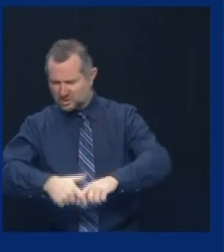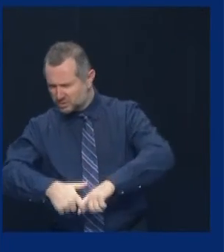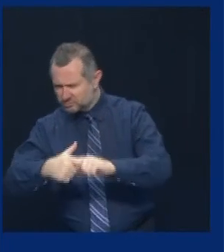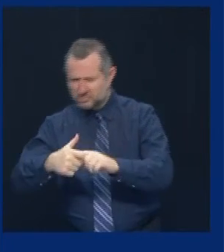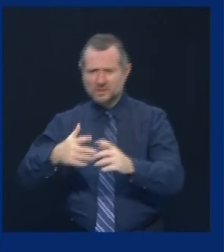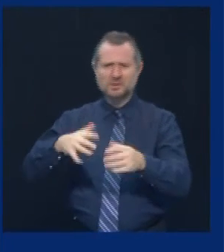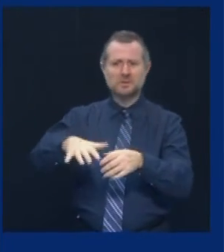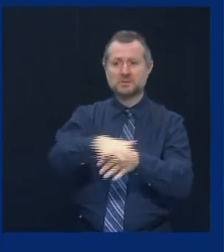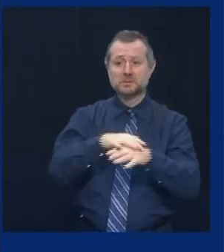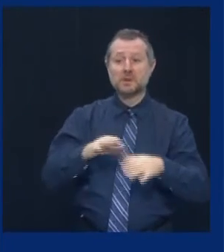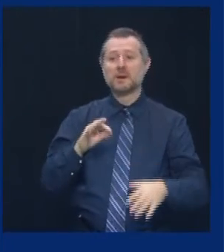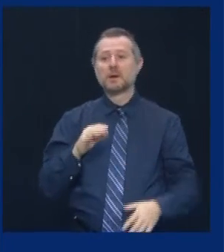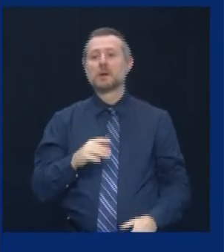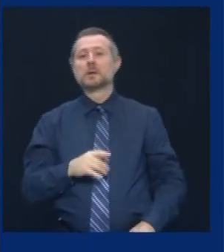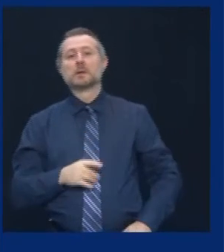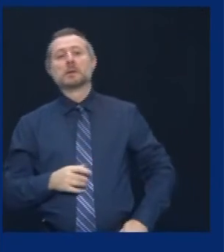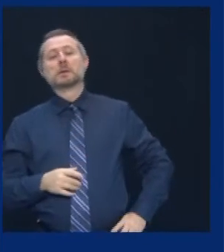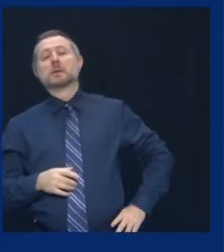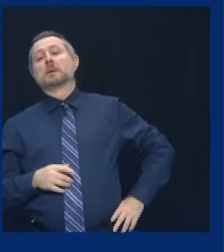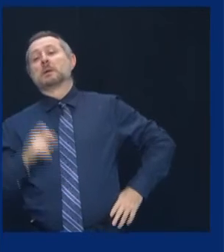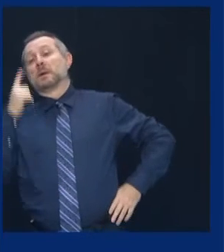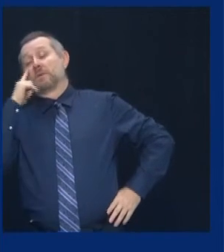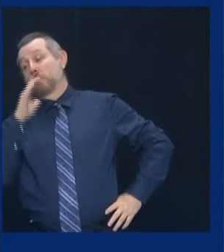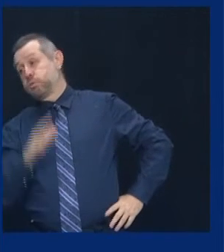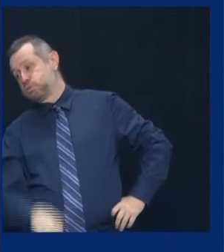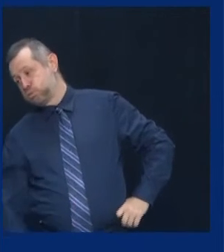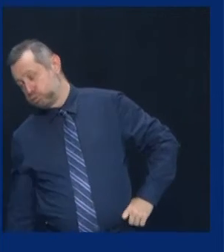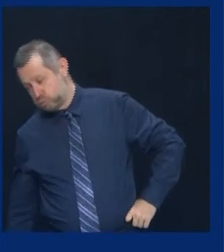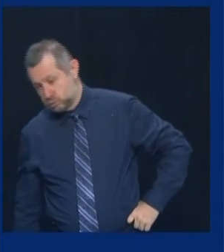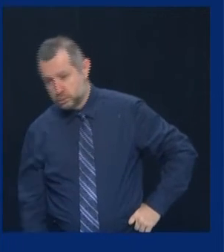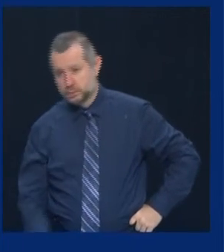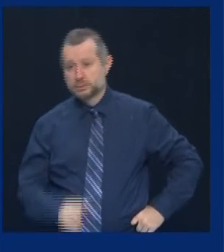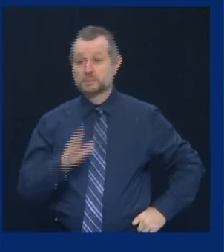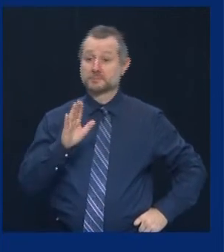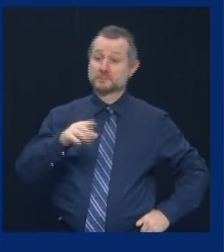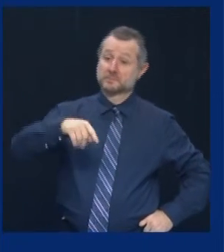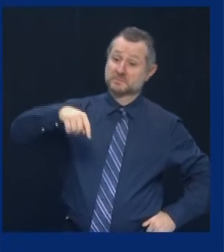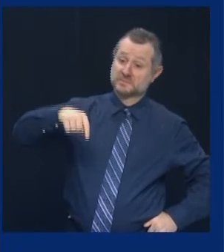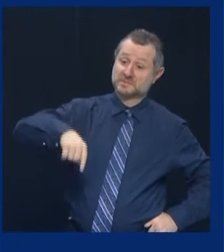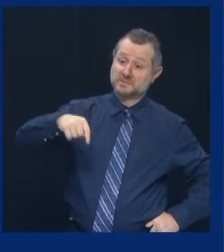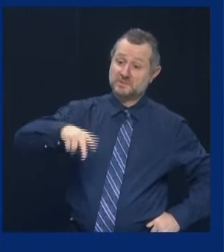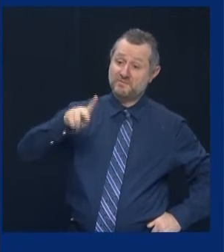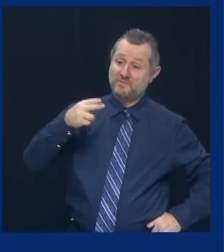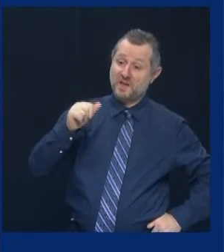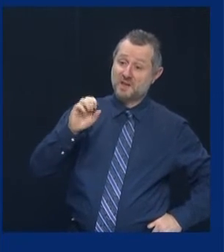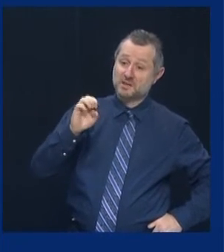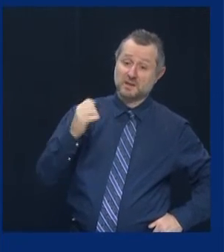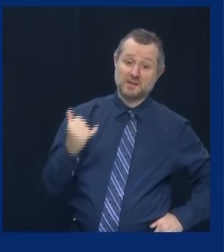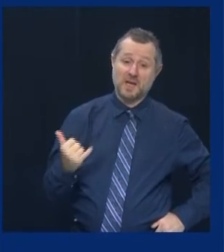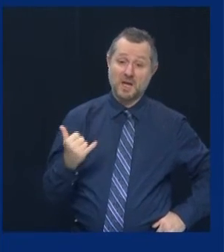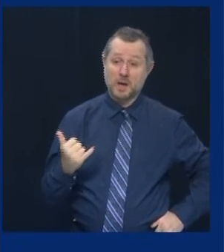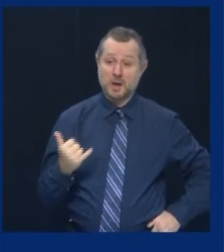INCREASE RESTRICTIONS THEY'RE